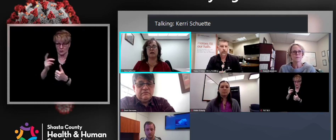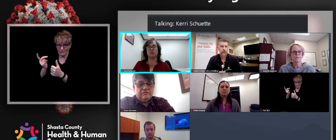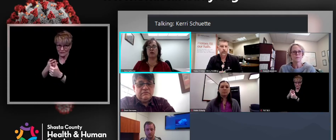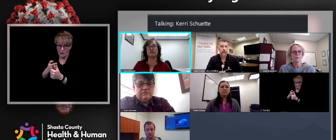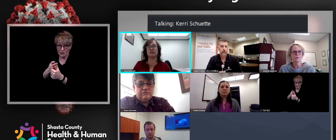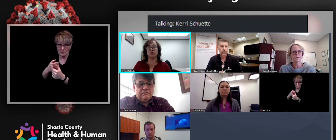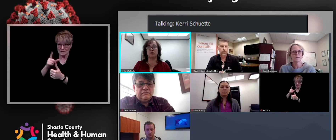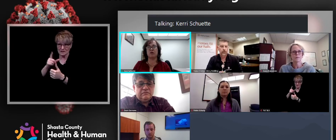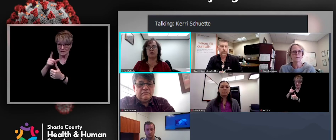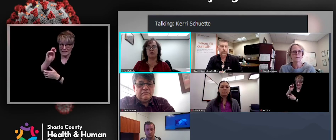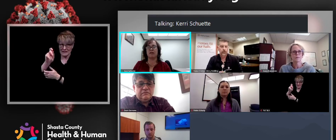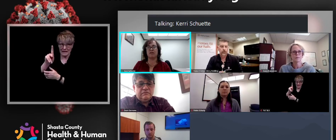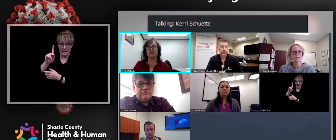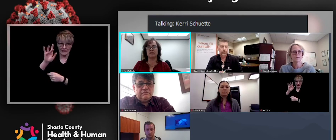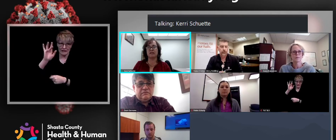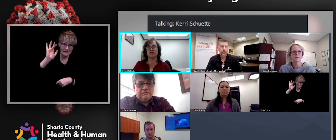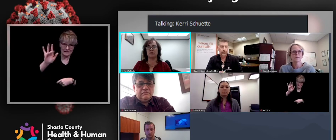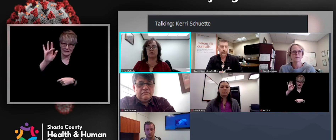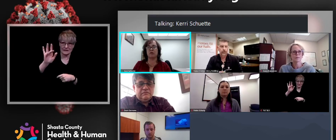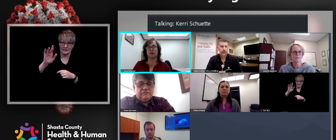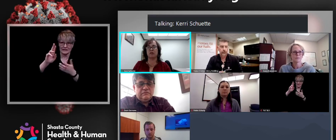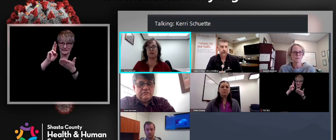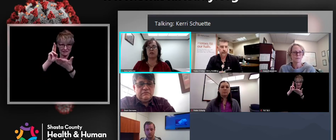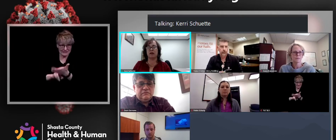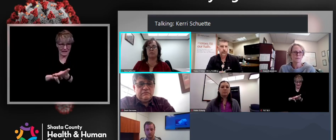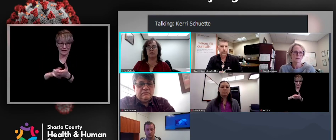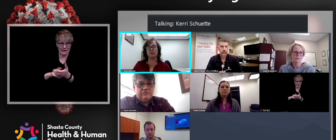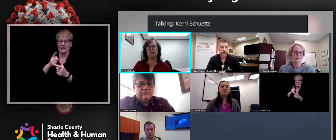when it's their turn and when we have a vaccine available for them.